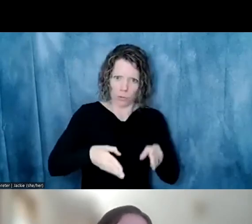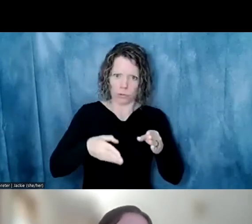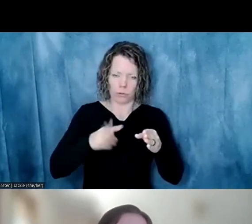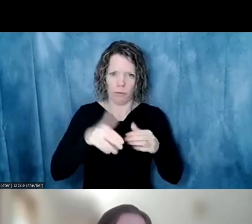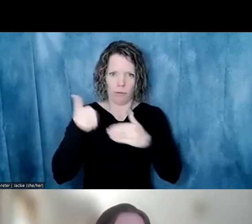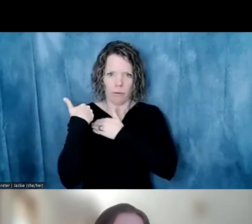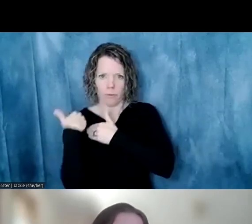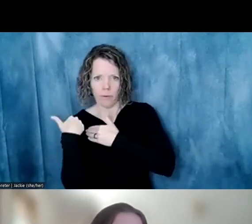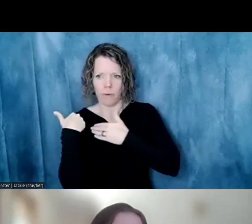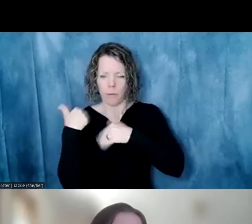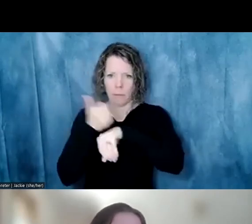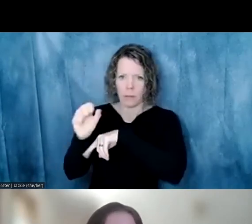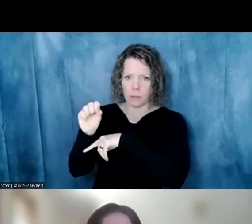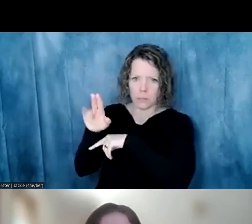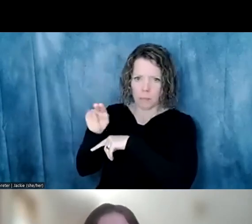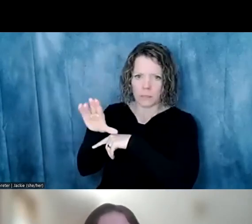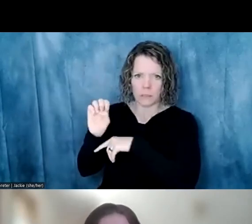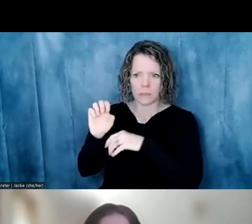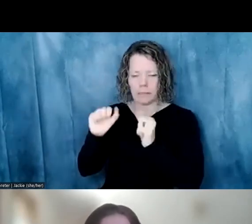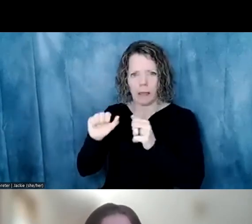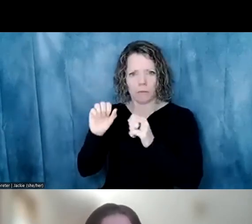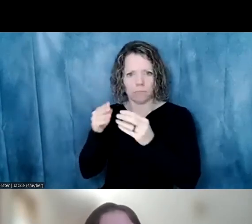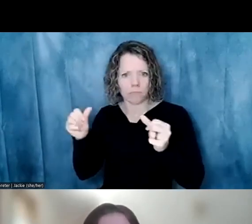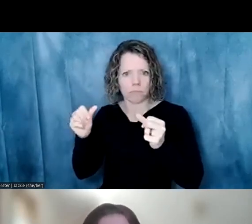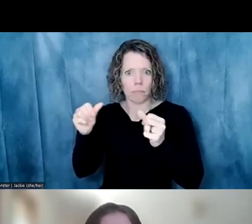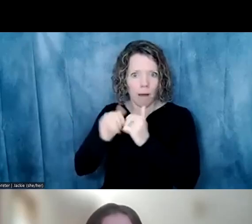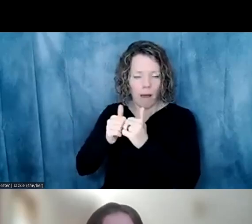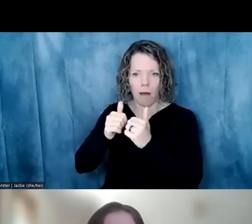means in terms of the possibility of that relationship really between